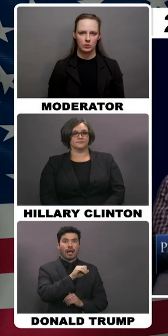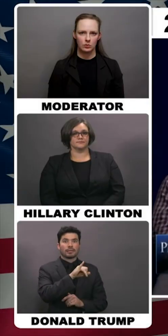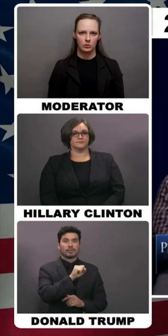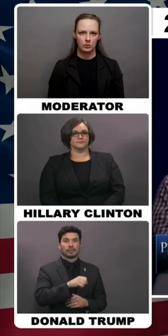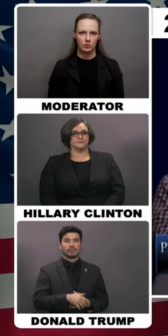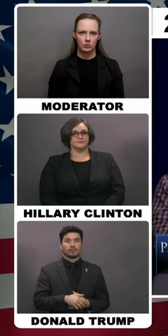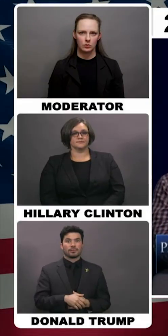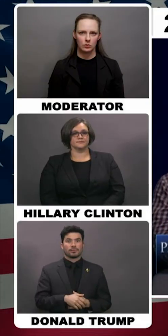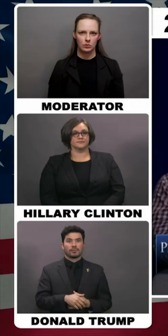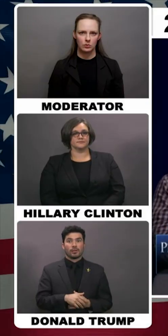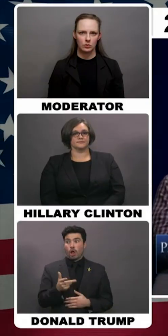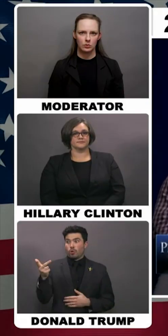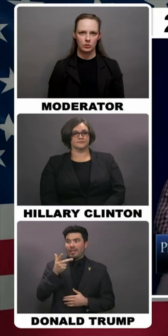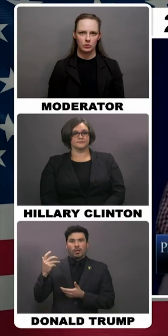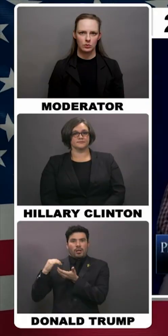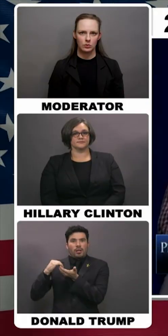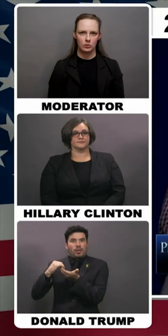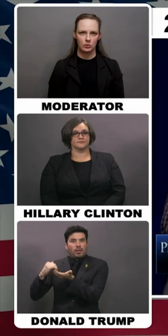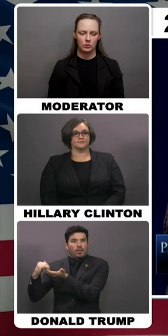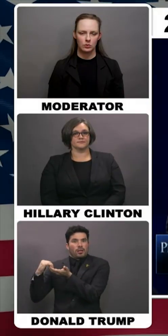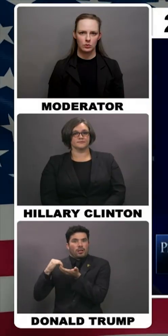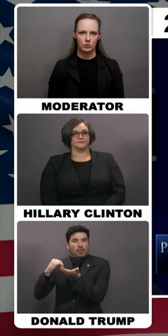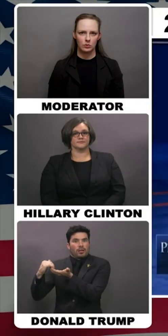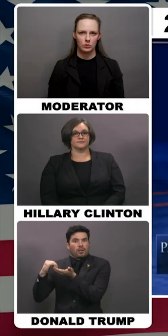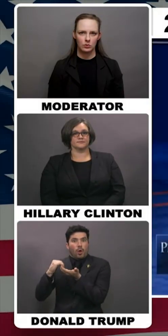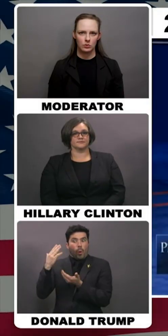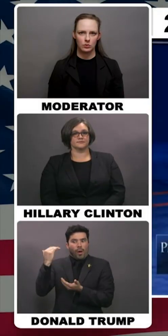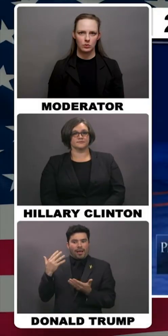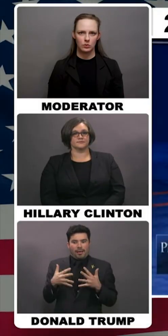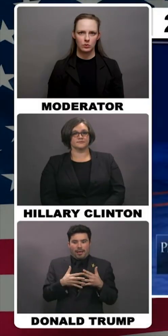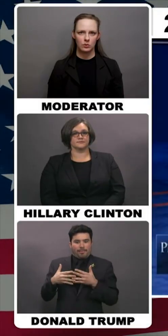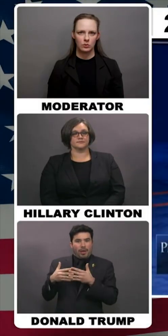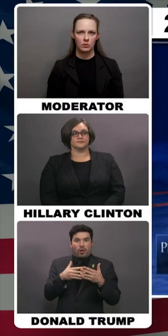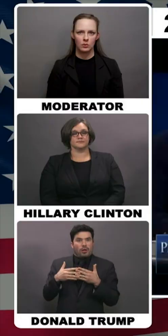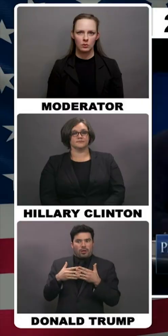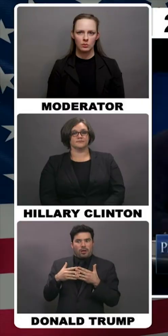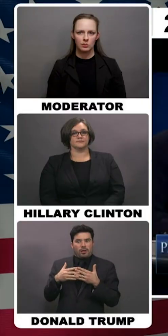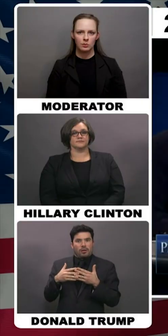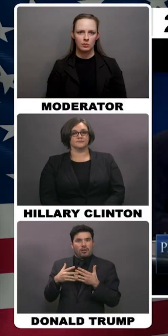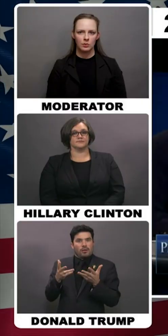because of our weak foreign policy. Mr. Trump, let me repeat the question.